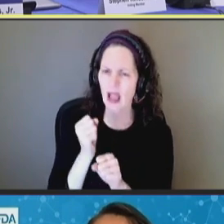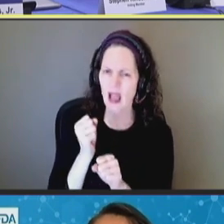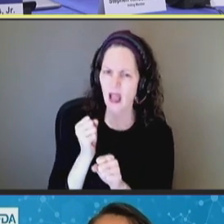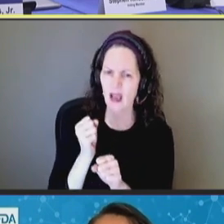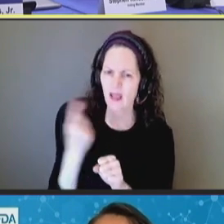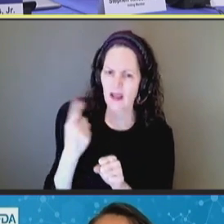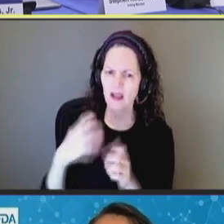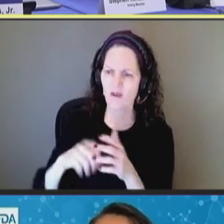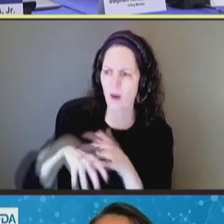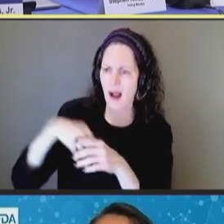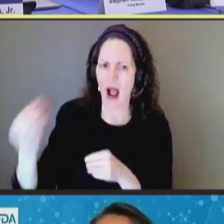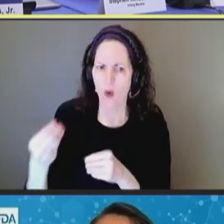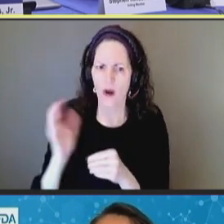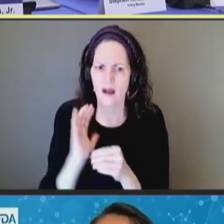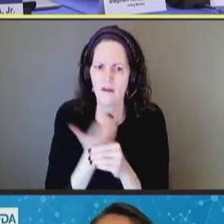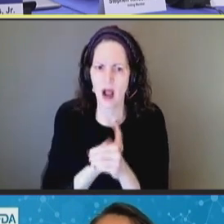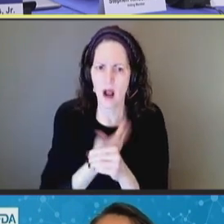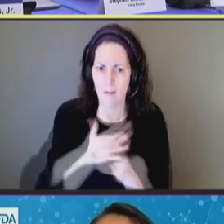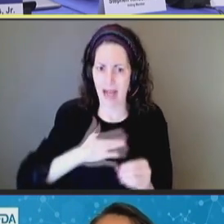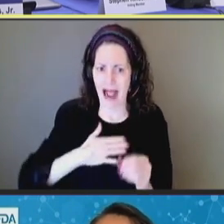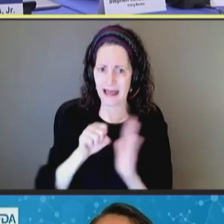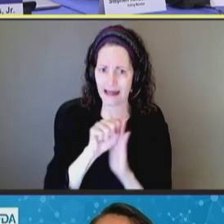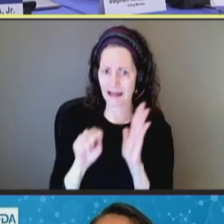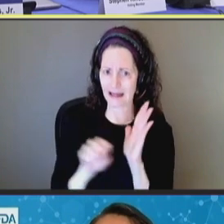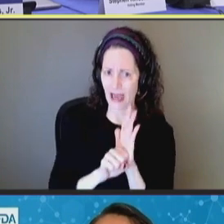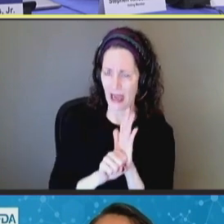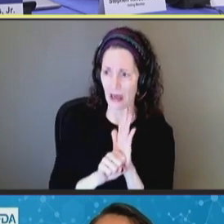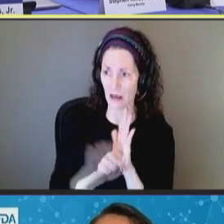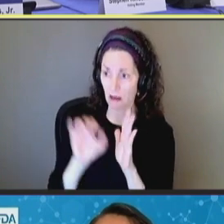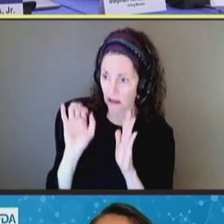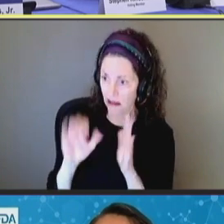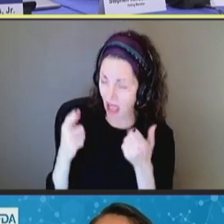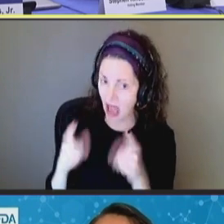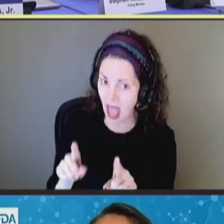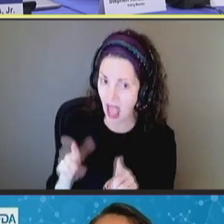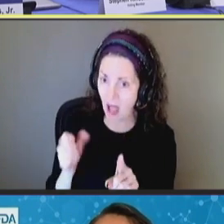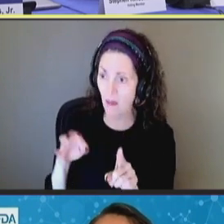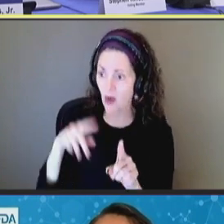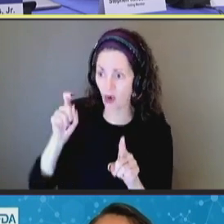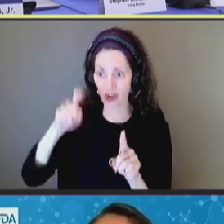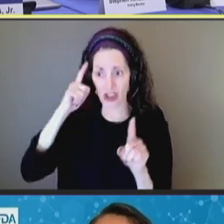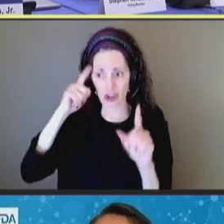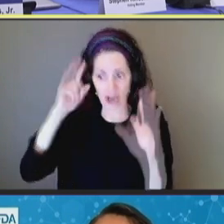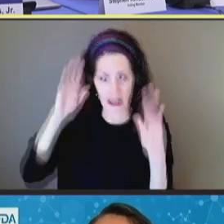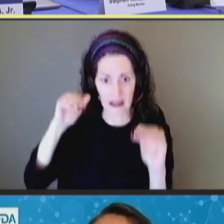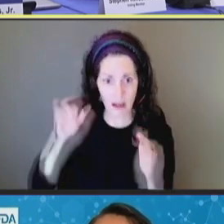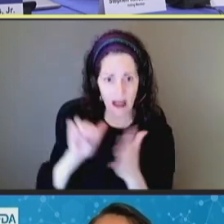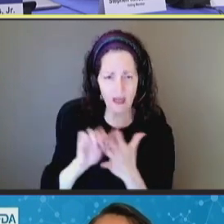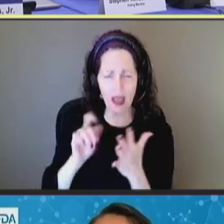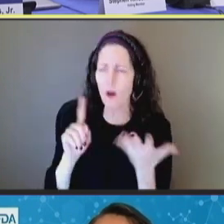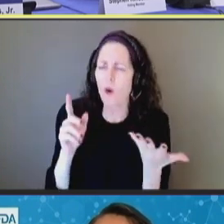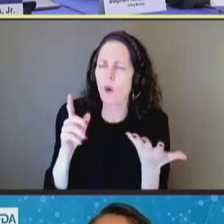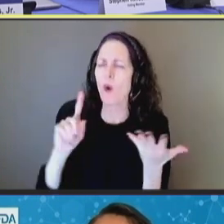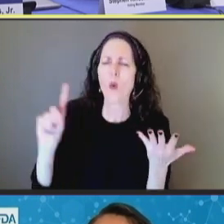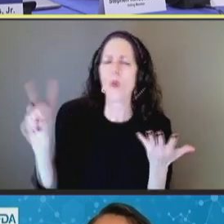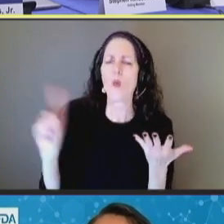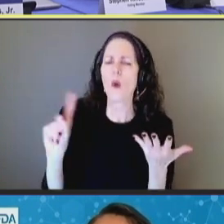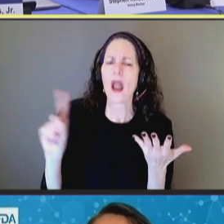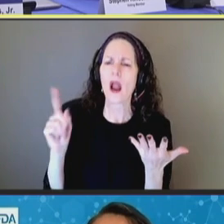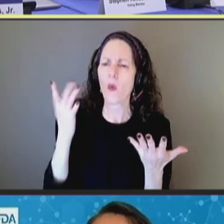been received. Is that happening, or should I expect that, or where might the hitch be?